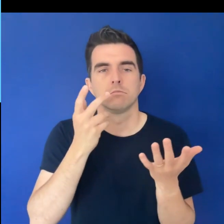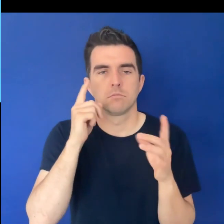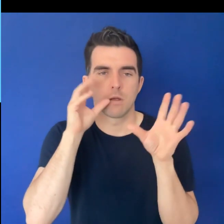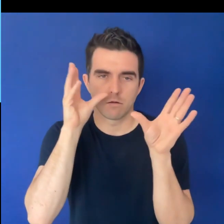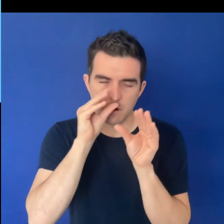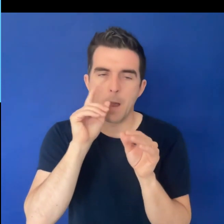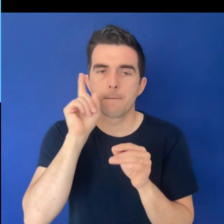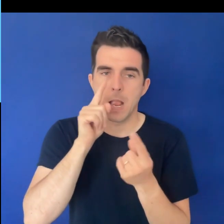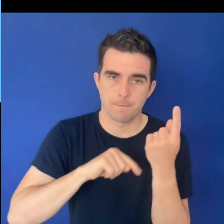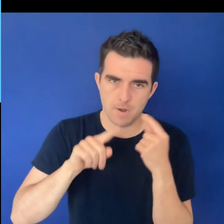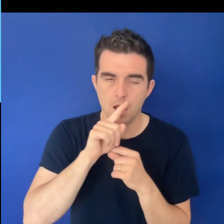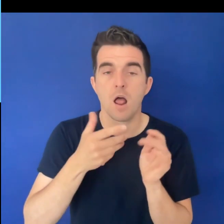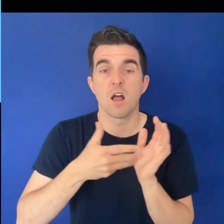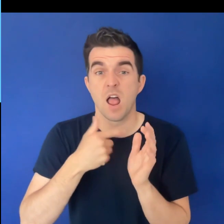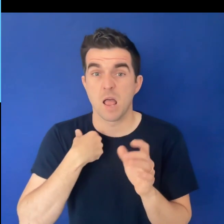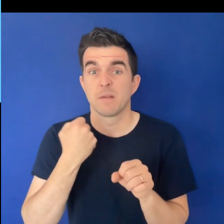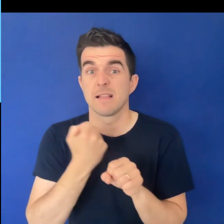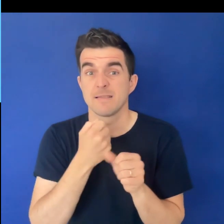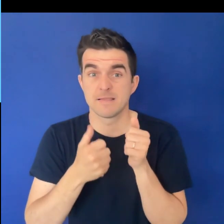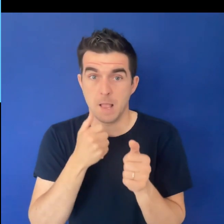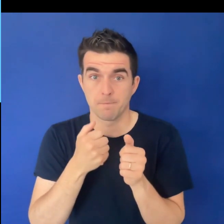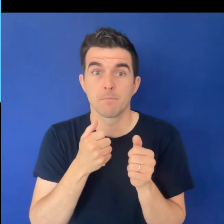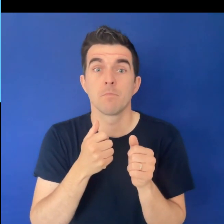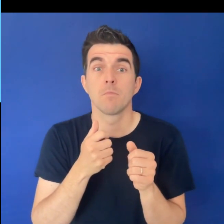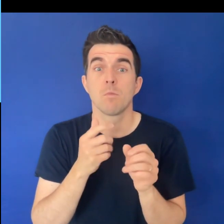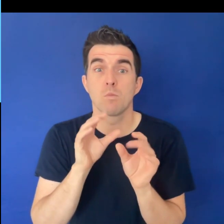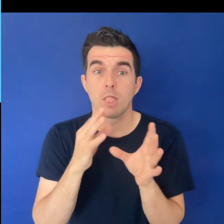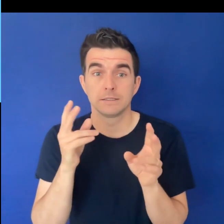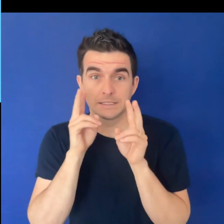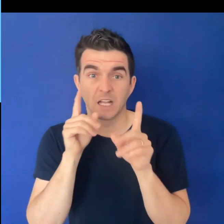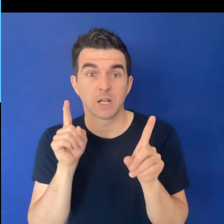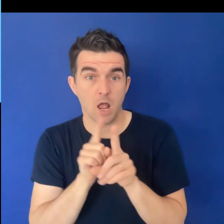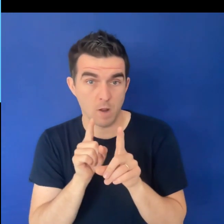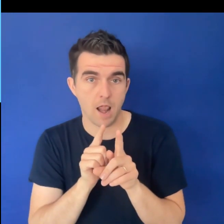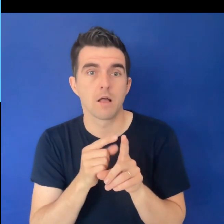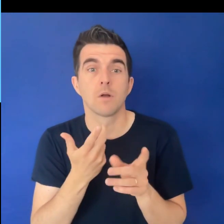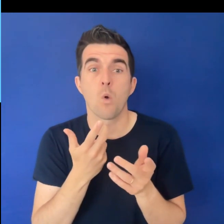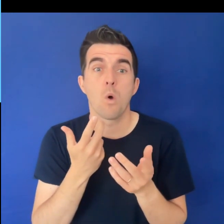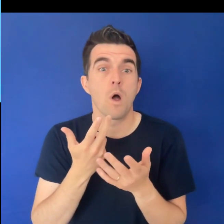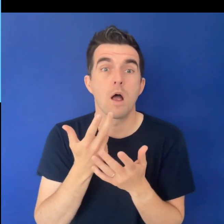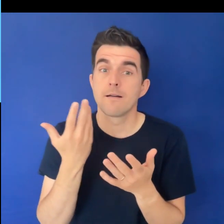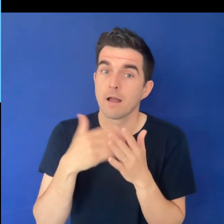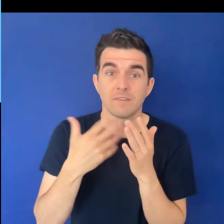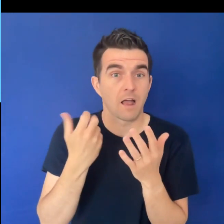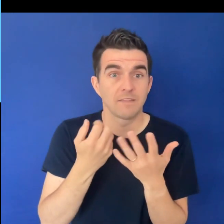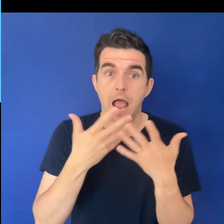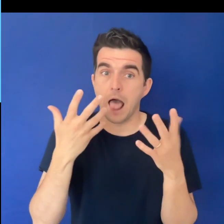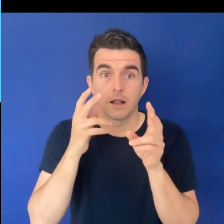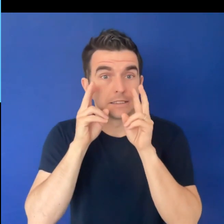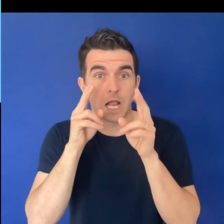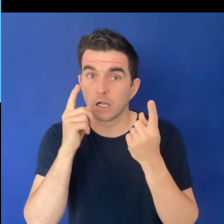and crucially I am a gamer without sight, having never had any sight whatsoever.